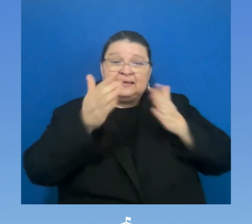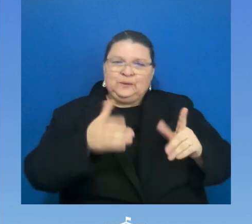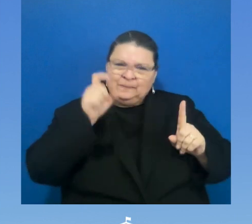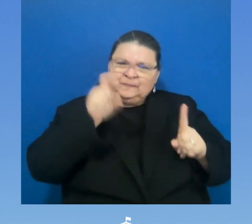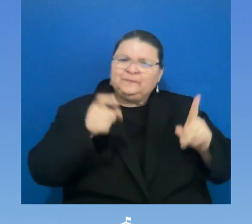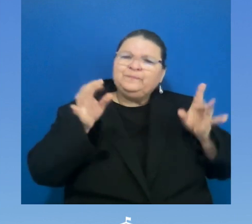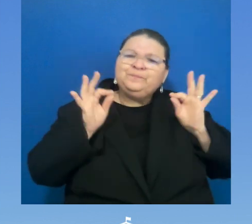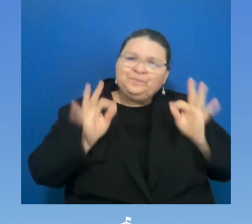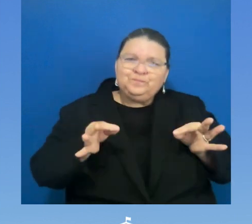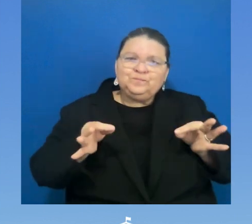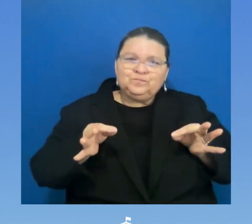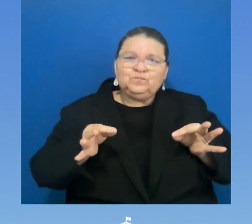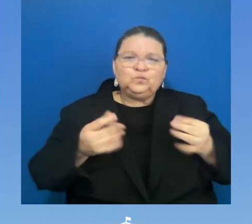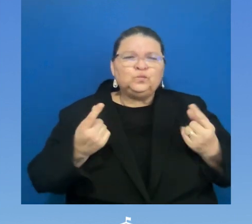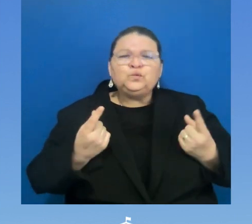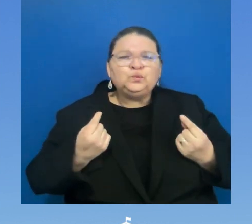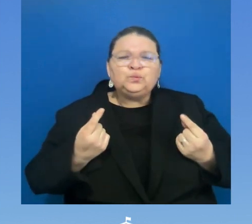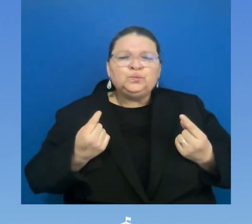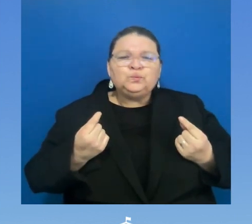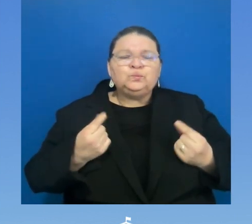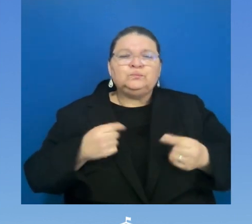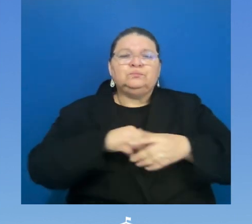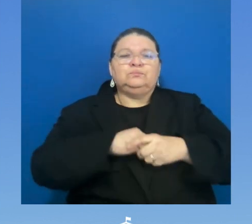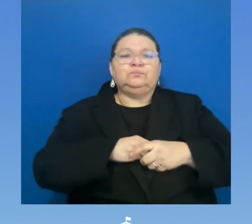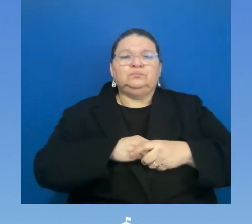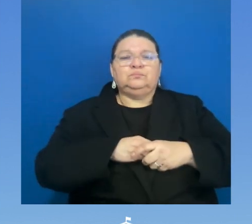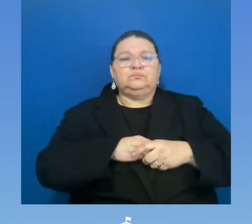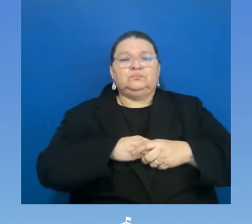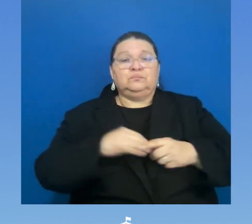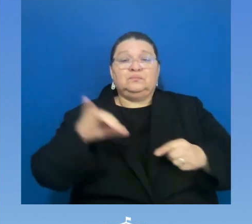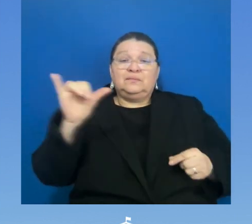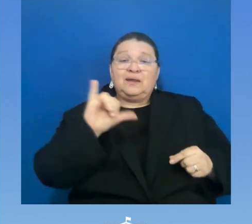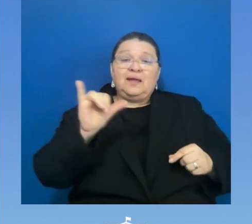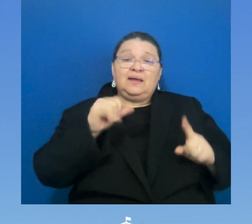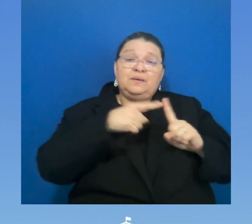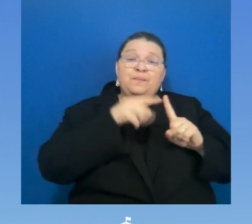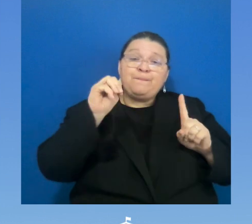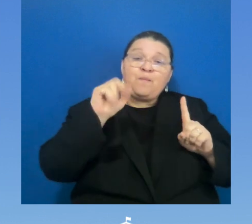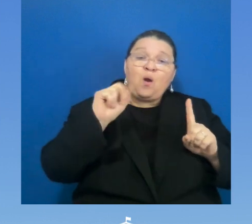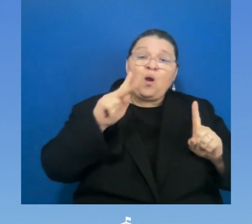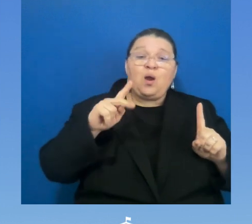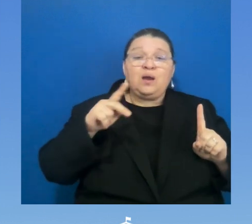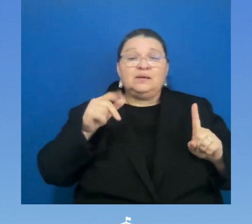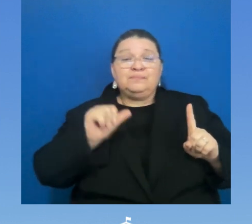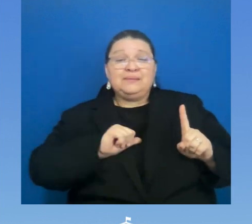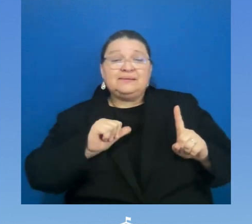like markets or I have the opportunity to do, you have to make the right choices